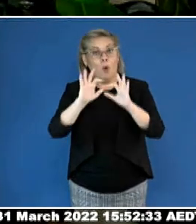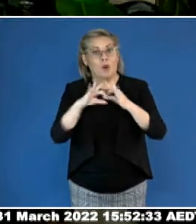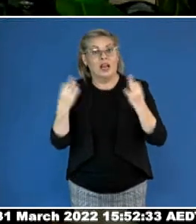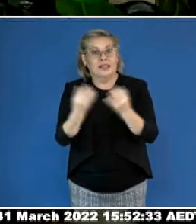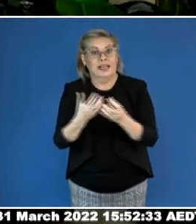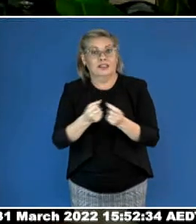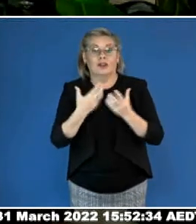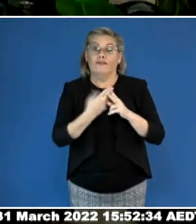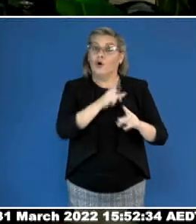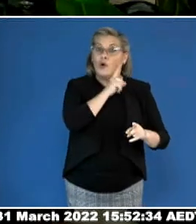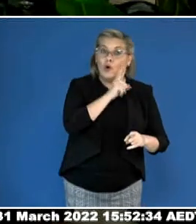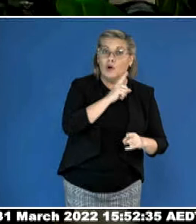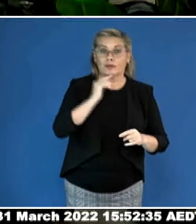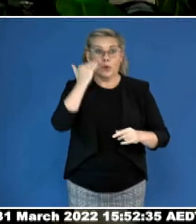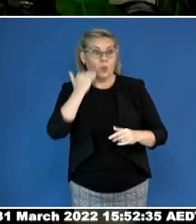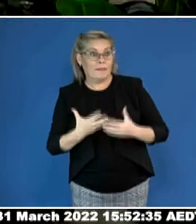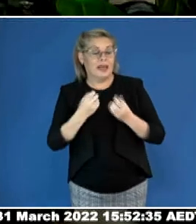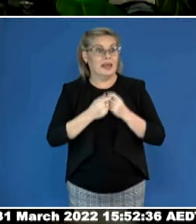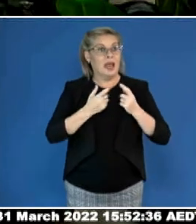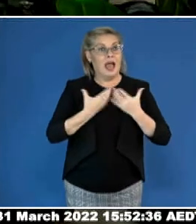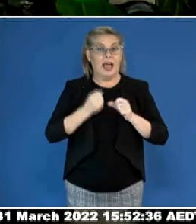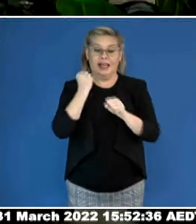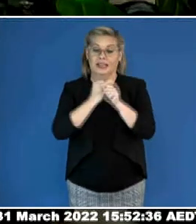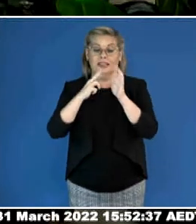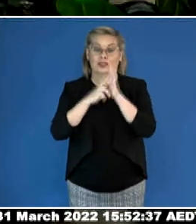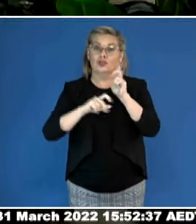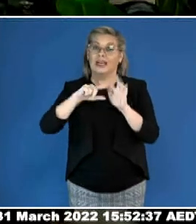We also have a really strong advocacy mission to address the many challenges,